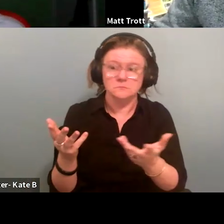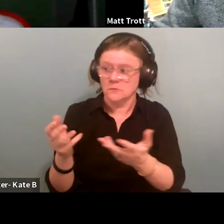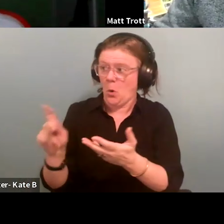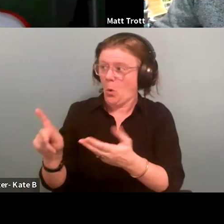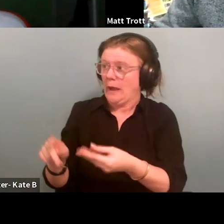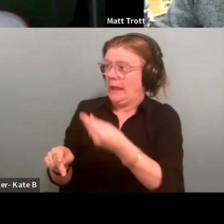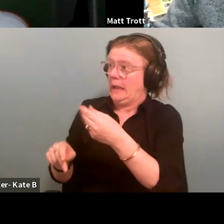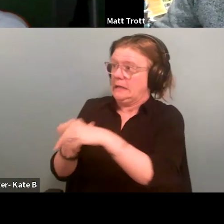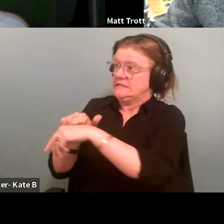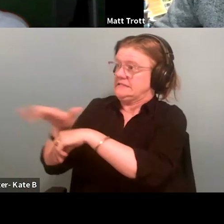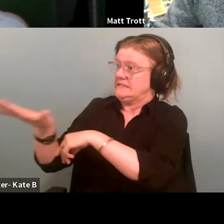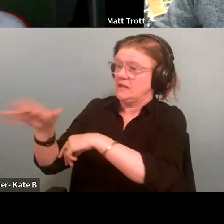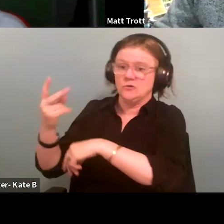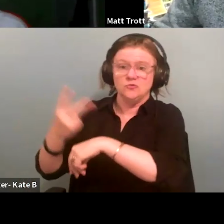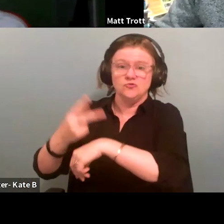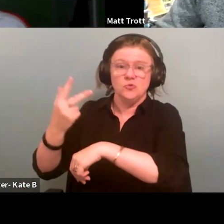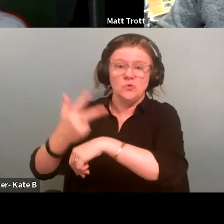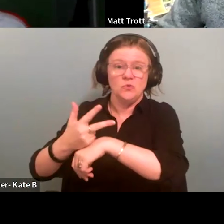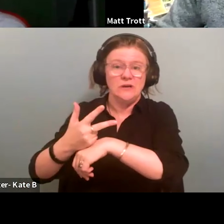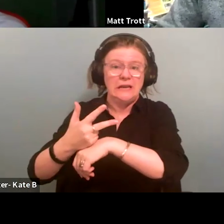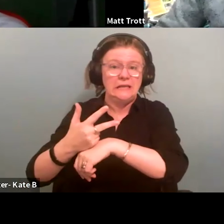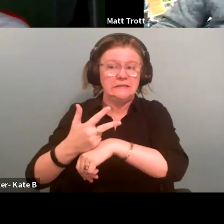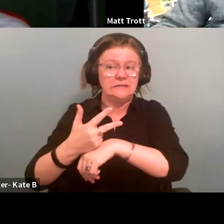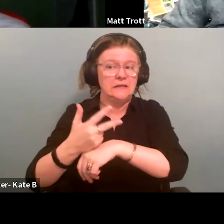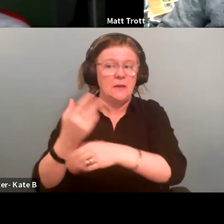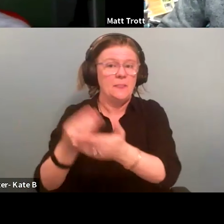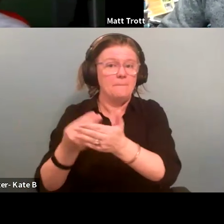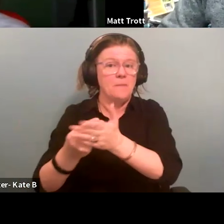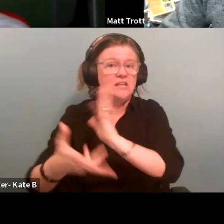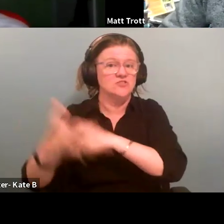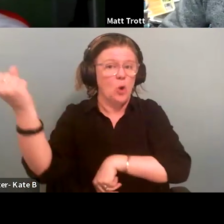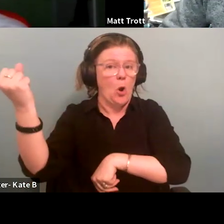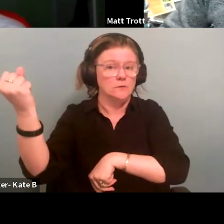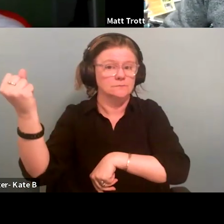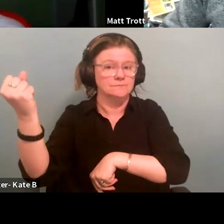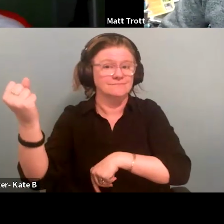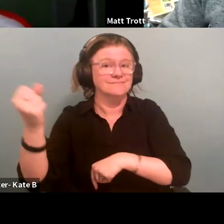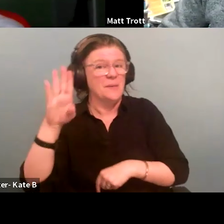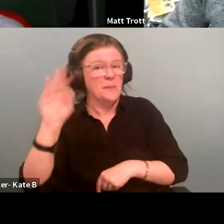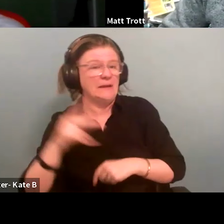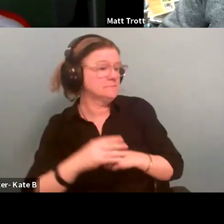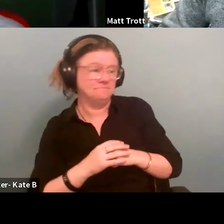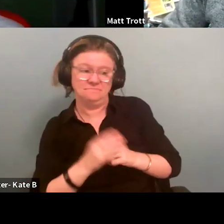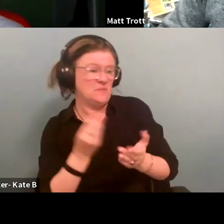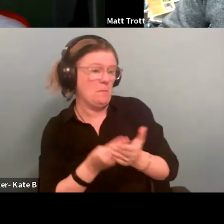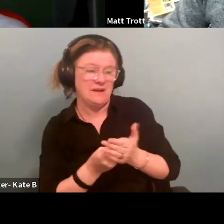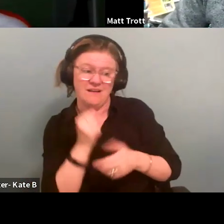And then a couple of days later, she was told that money is not in your account. So you are exactly right.